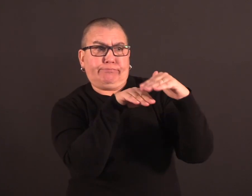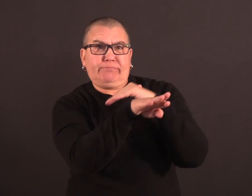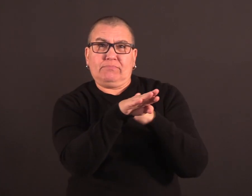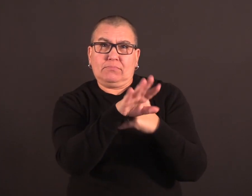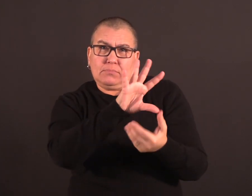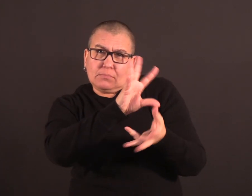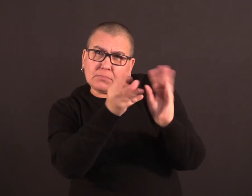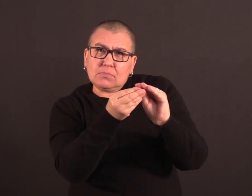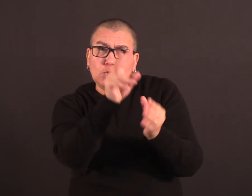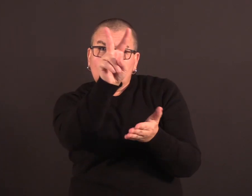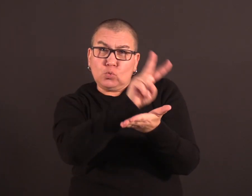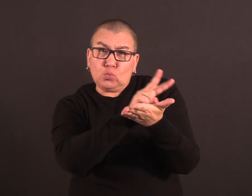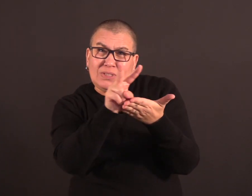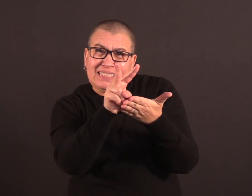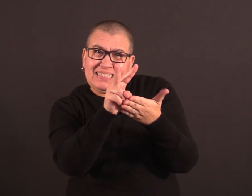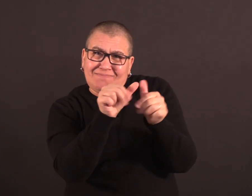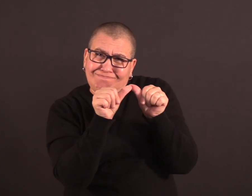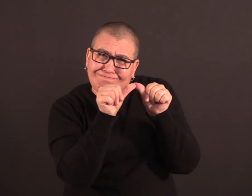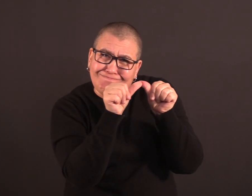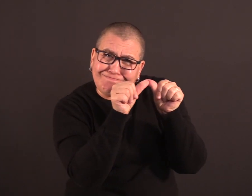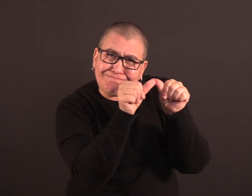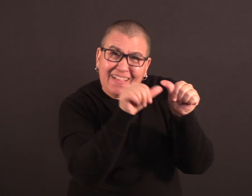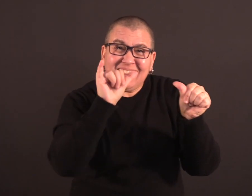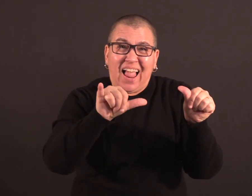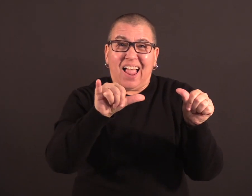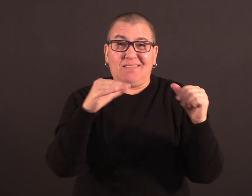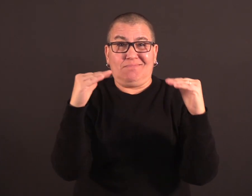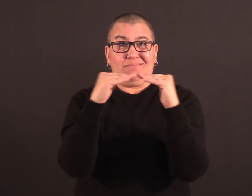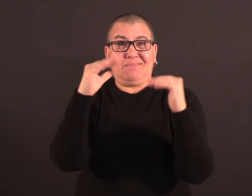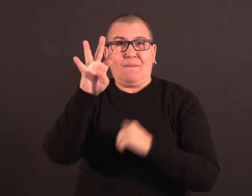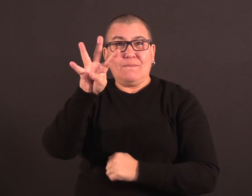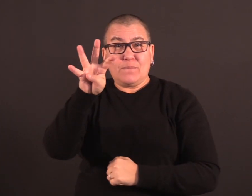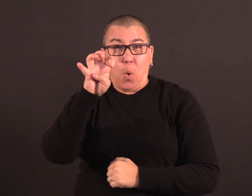levels of statewide COVID-19 hospital admissions,